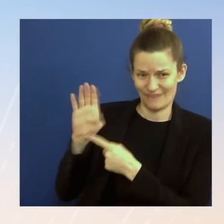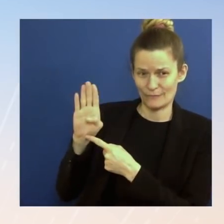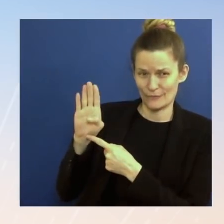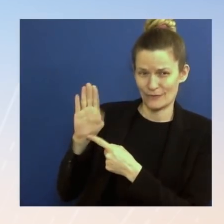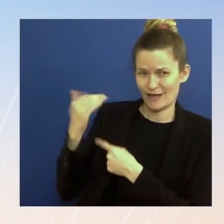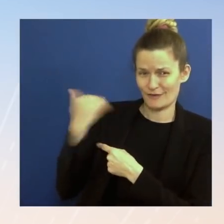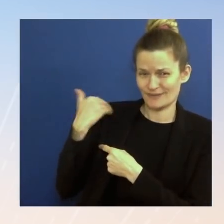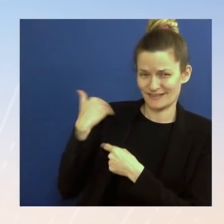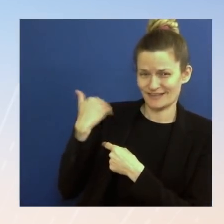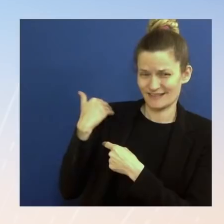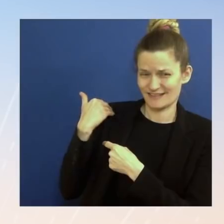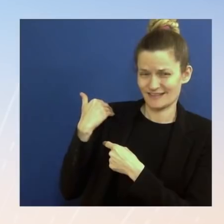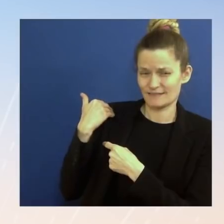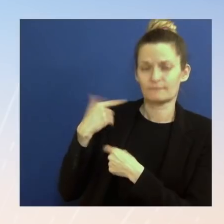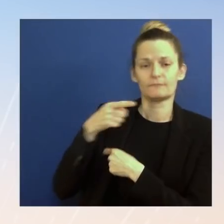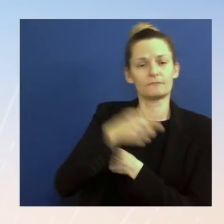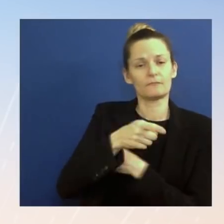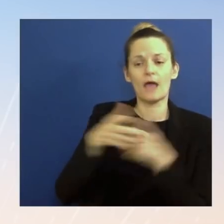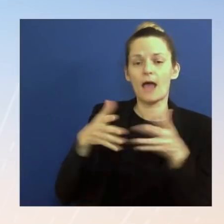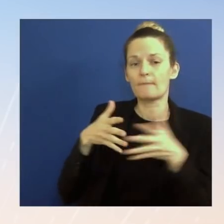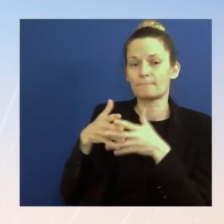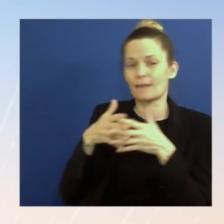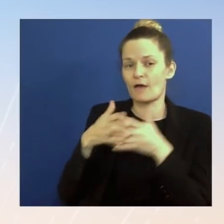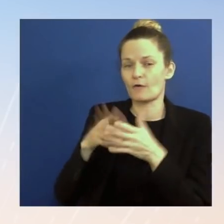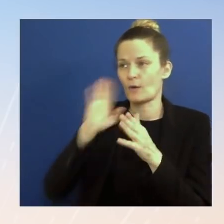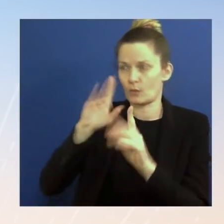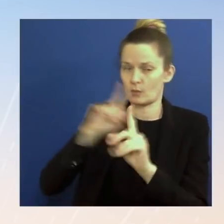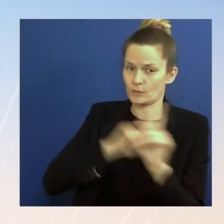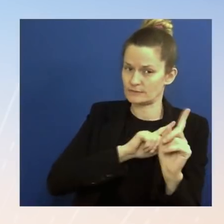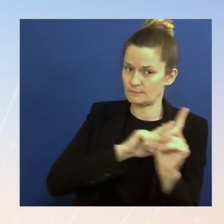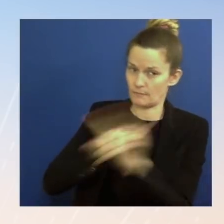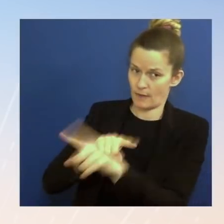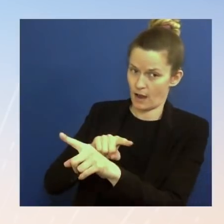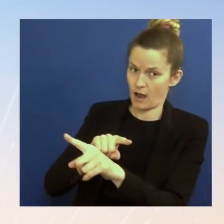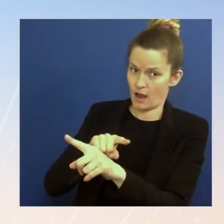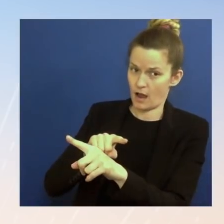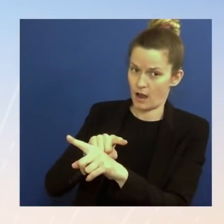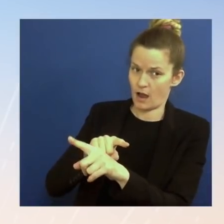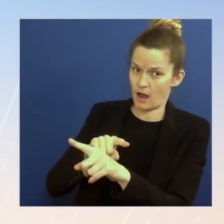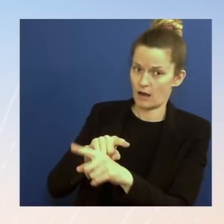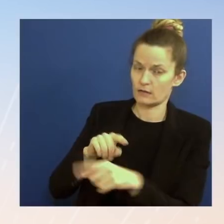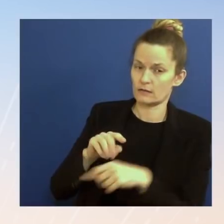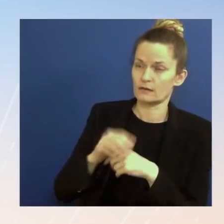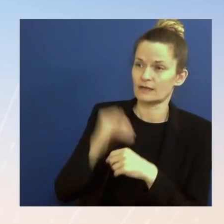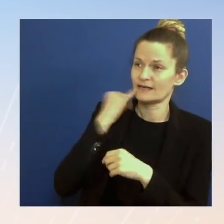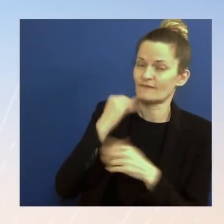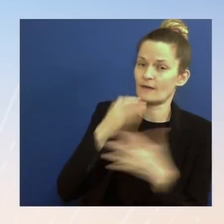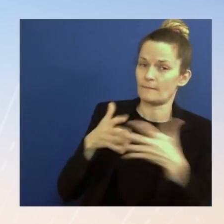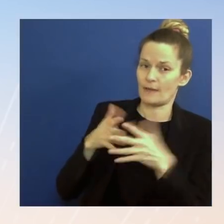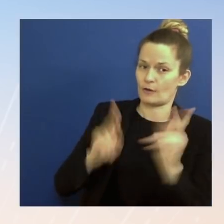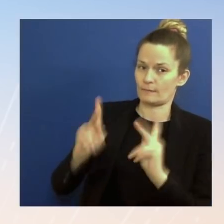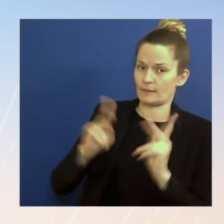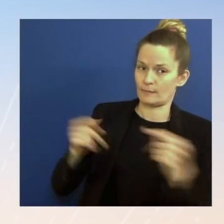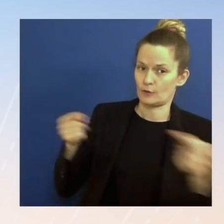Brent Renaud was killed over the weekend. One of my colleagues was injured today. We're still waiting to hear if he's okay.